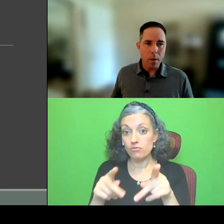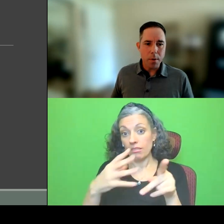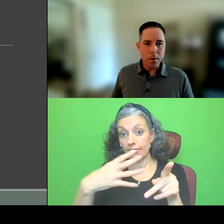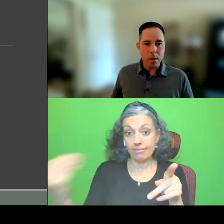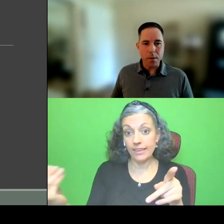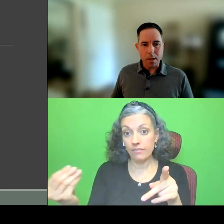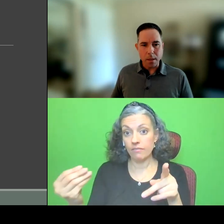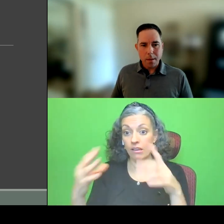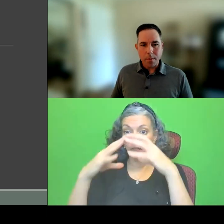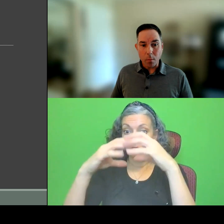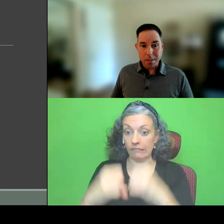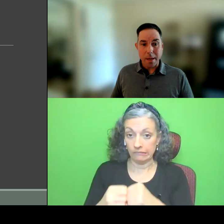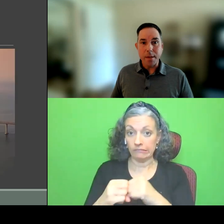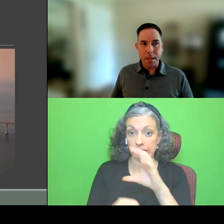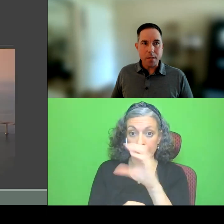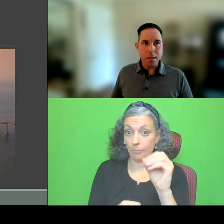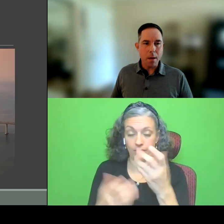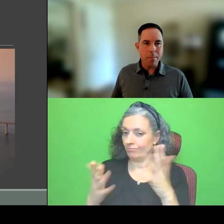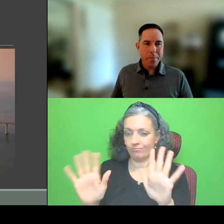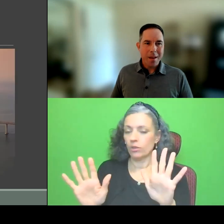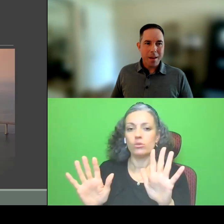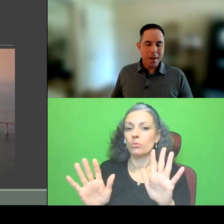We want to build something that will stand the test of time.